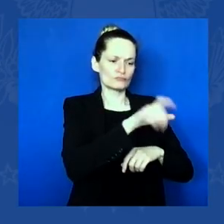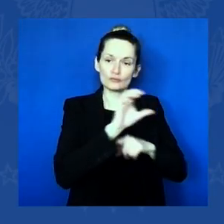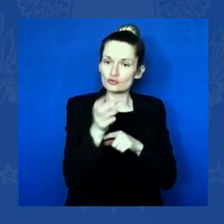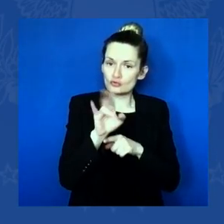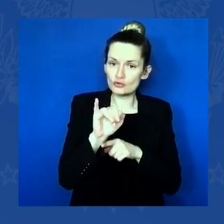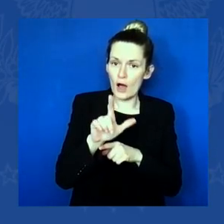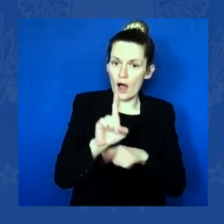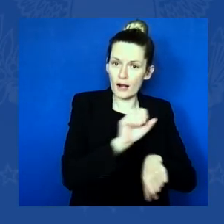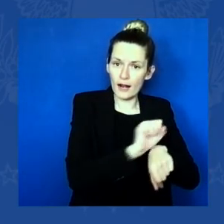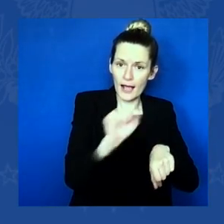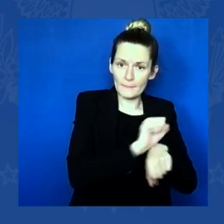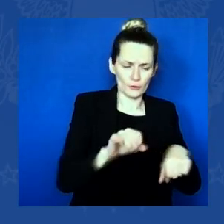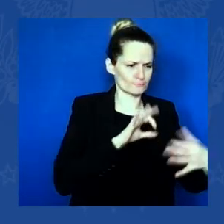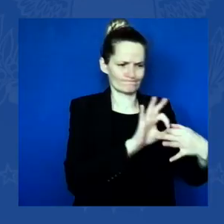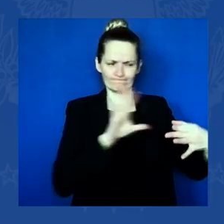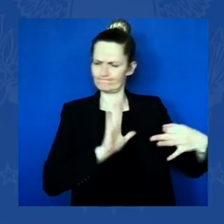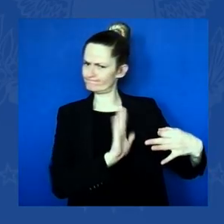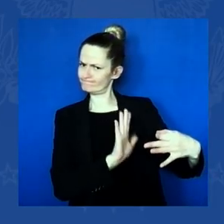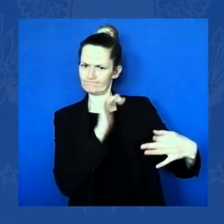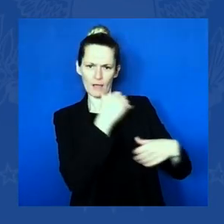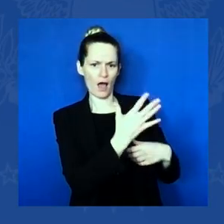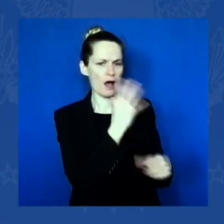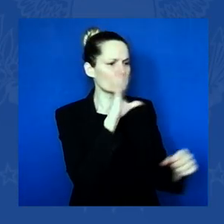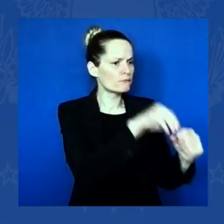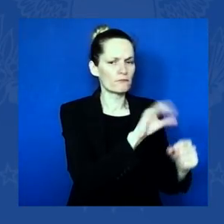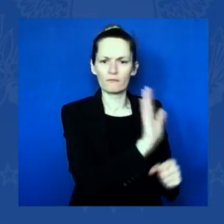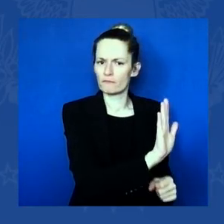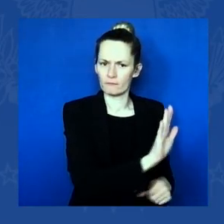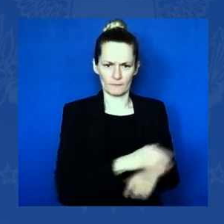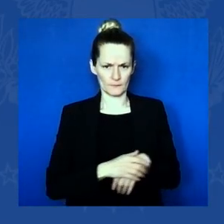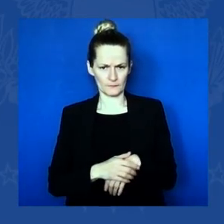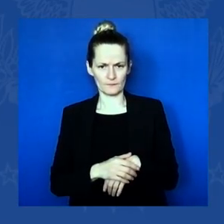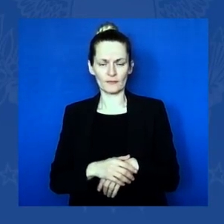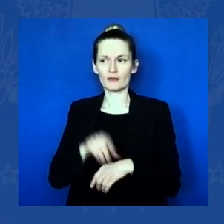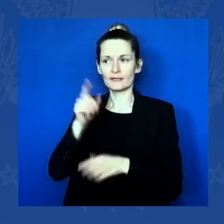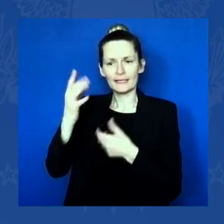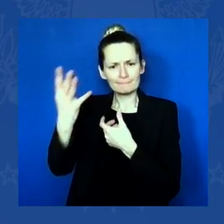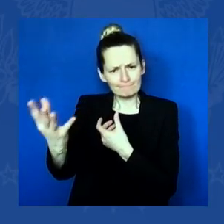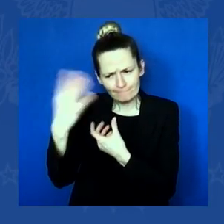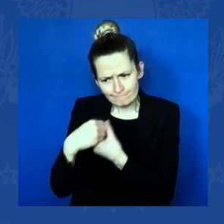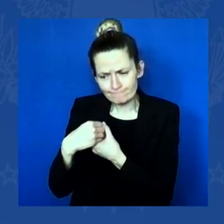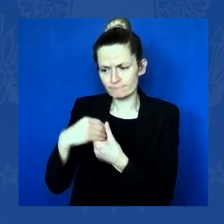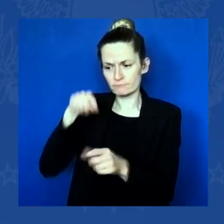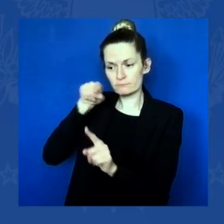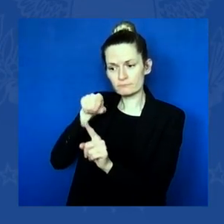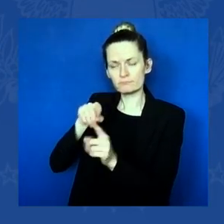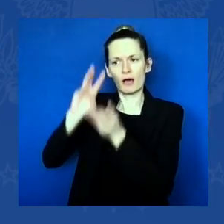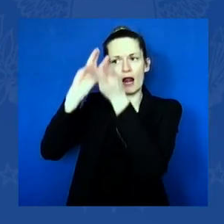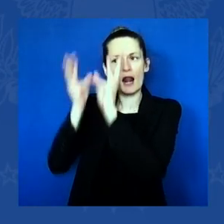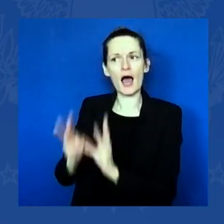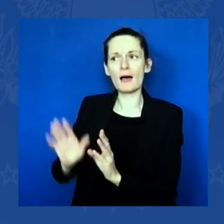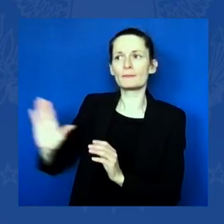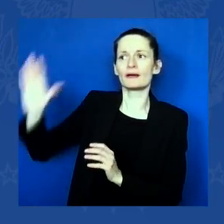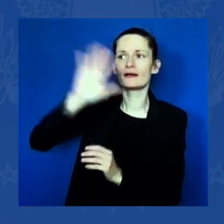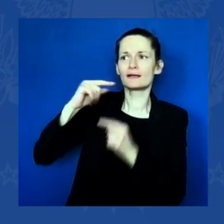Because at the end of the day, supply chain resilience is really about all of our people,